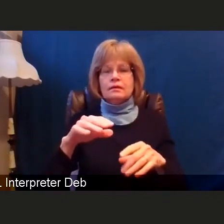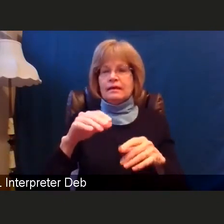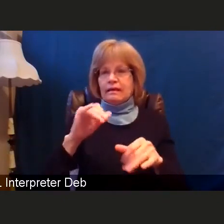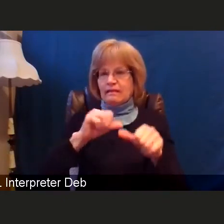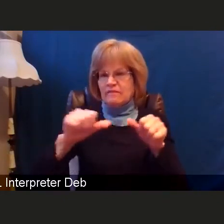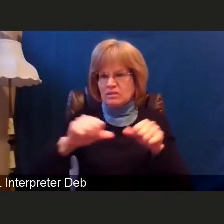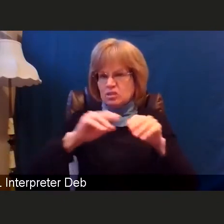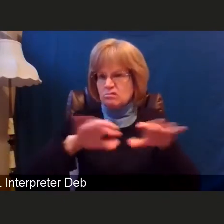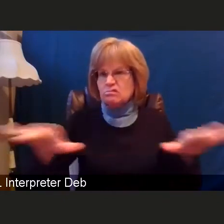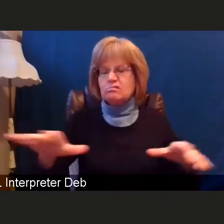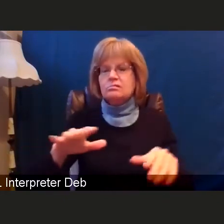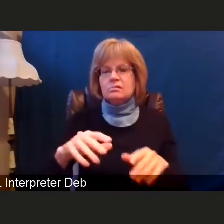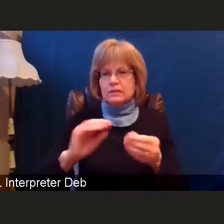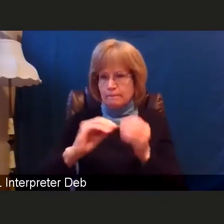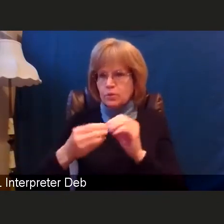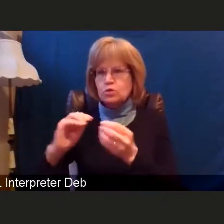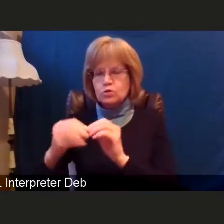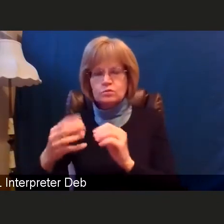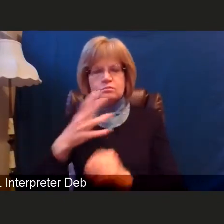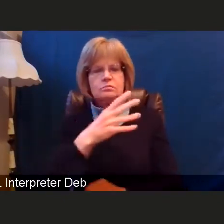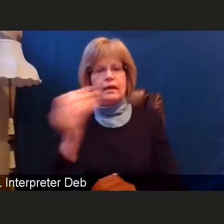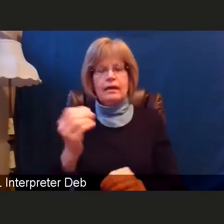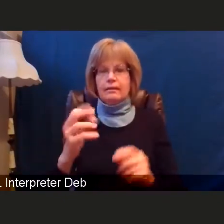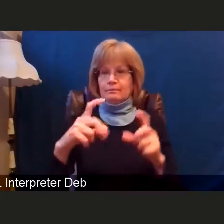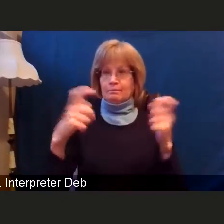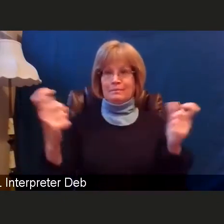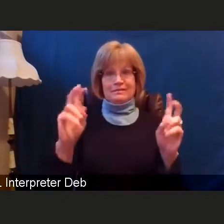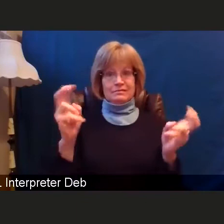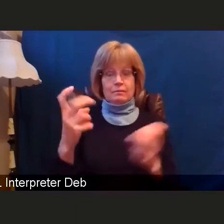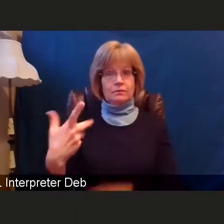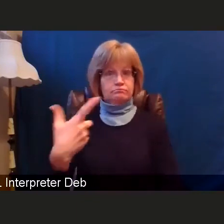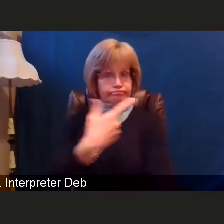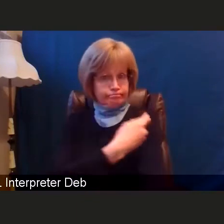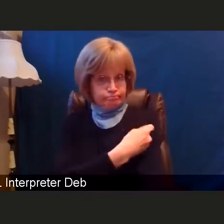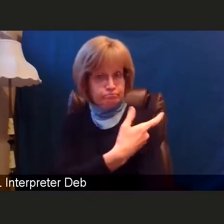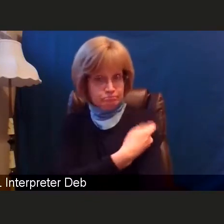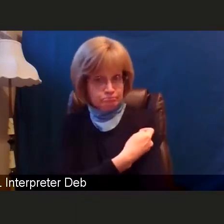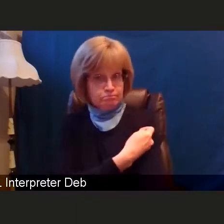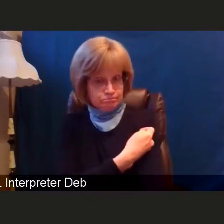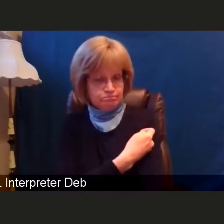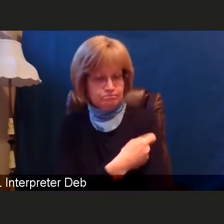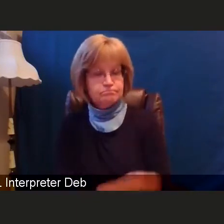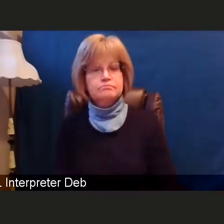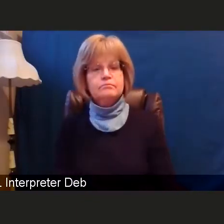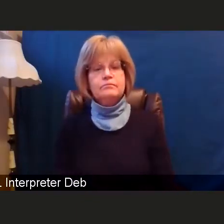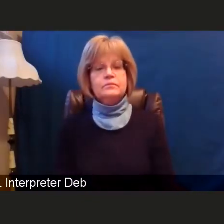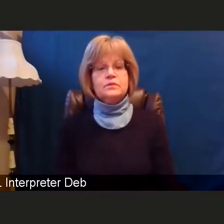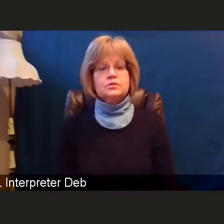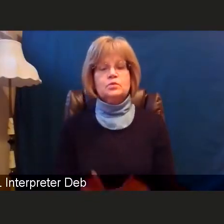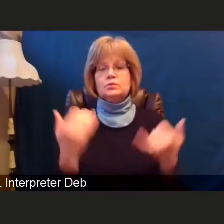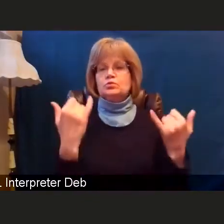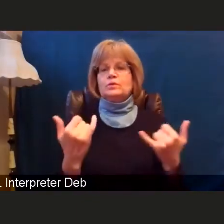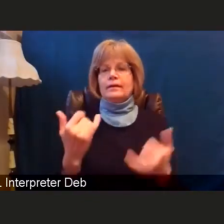as well as of course the big topic, the vaccine issue. So today is Tuesday, sorry,